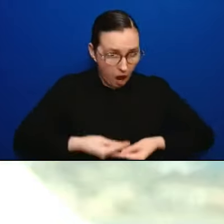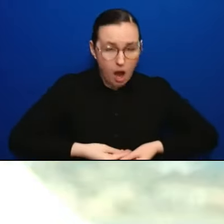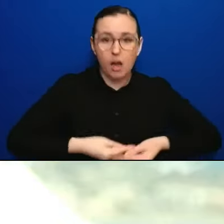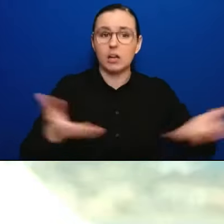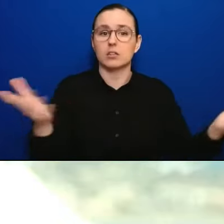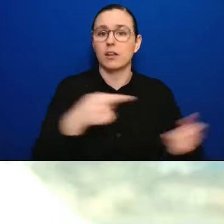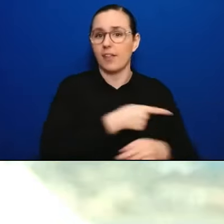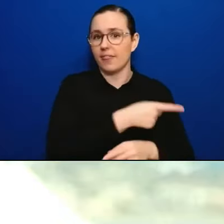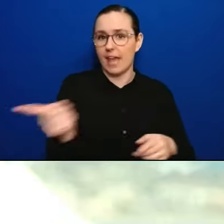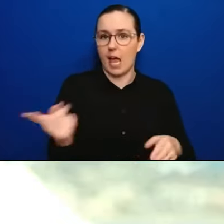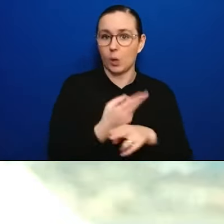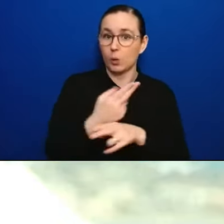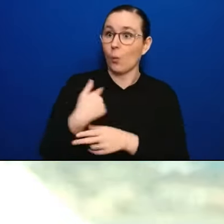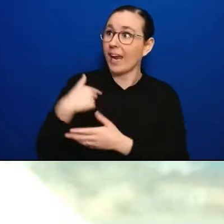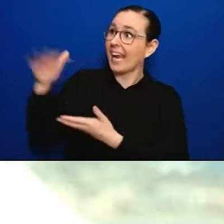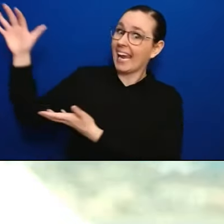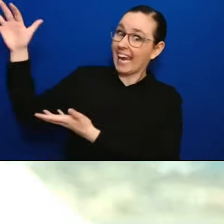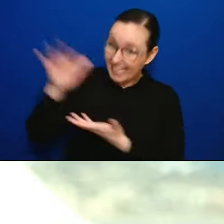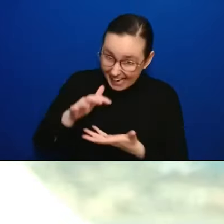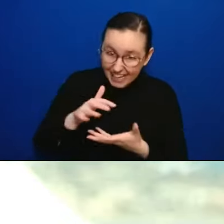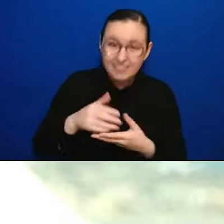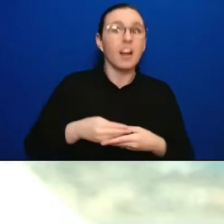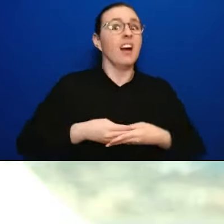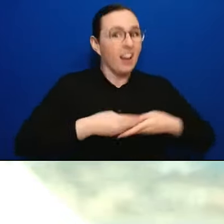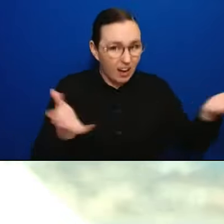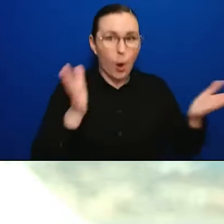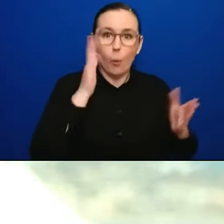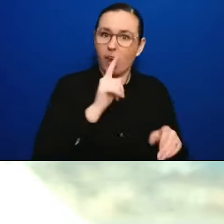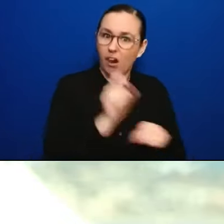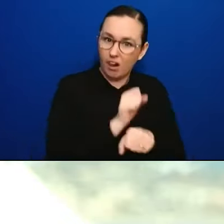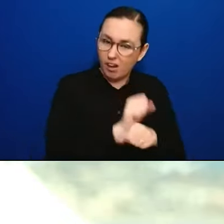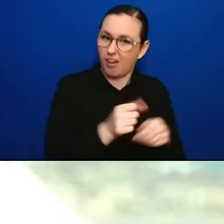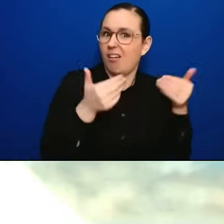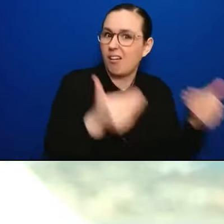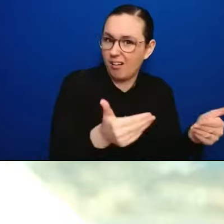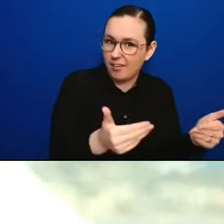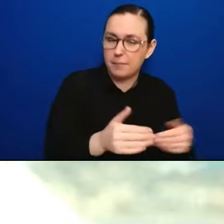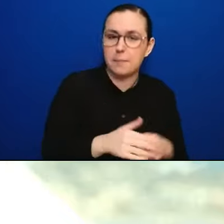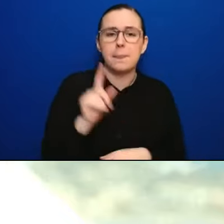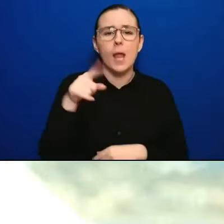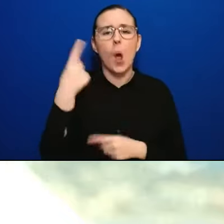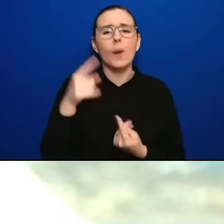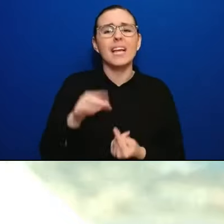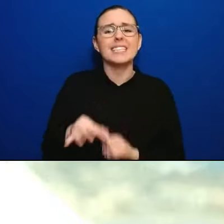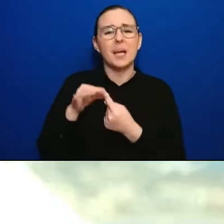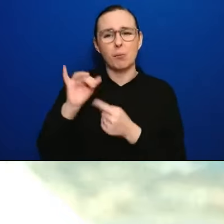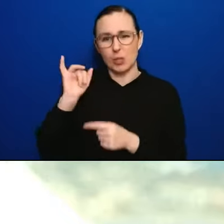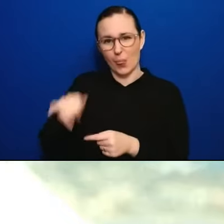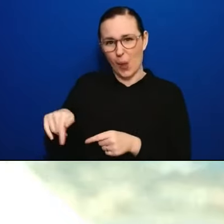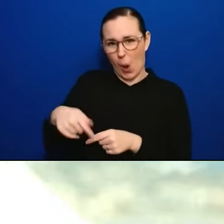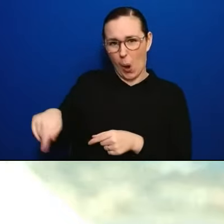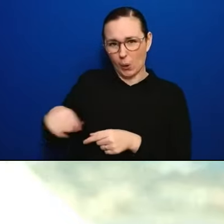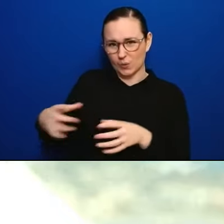That's a lot of use of rapid tests across those systems of the supply we get. The rapid tests we're going to